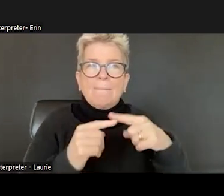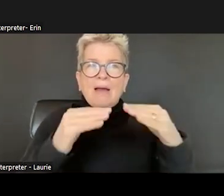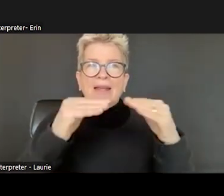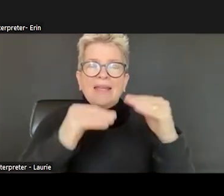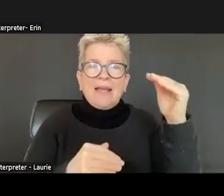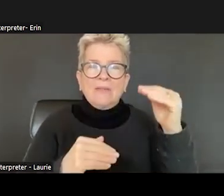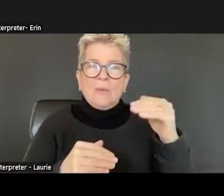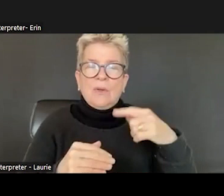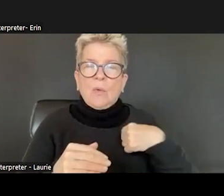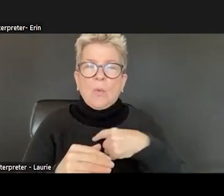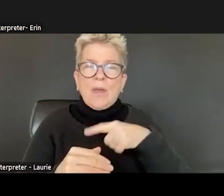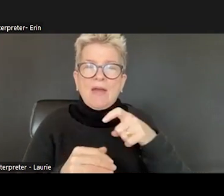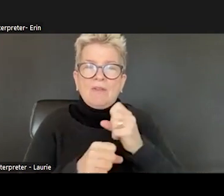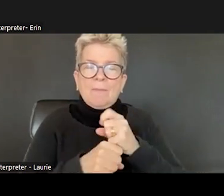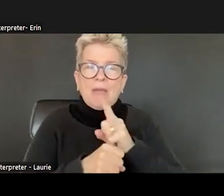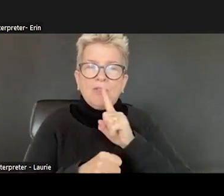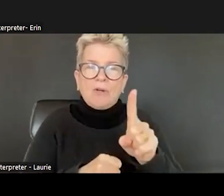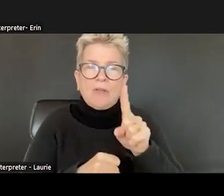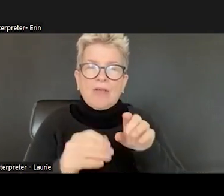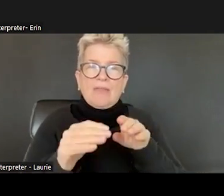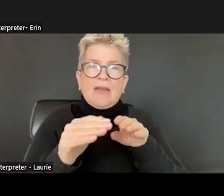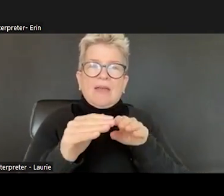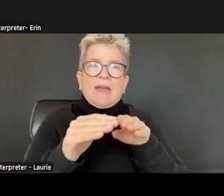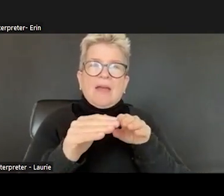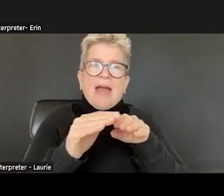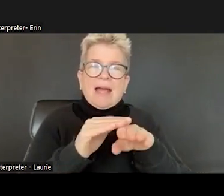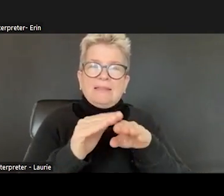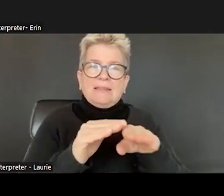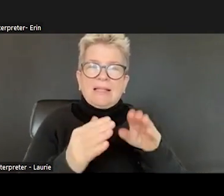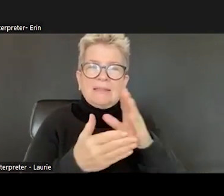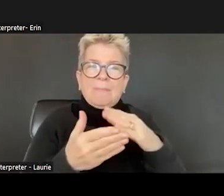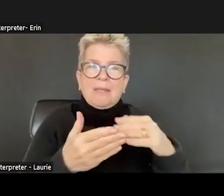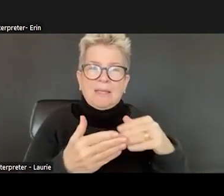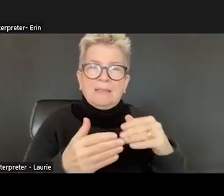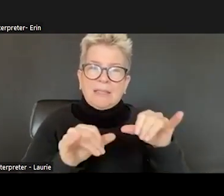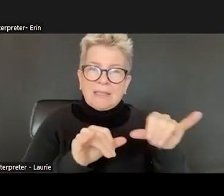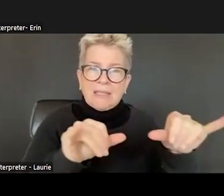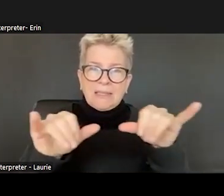access piece is consistent and that students who stand to benefit a lot from financial